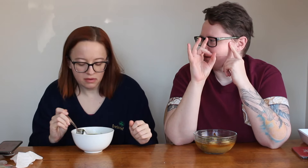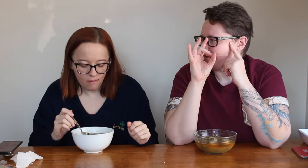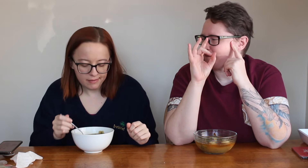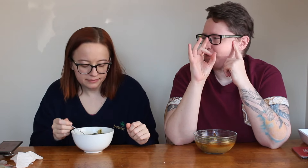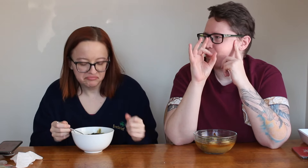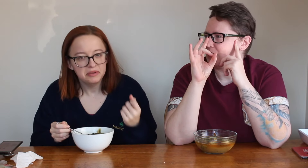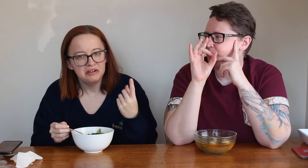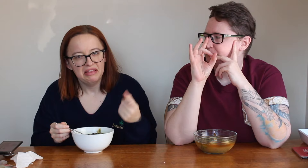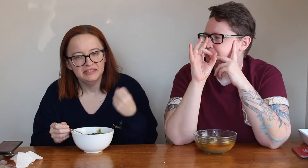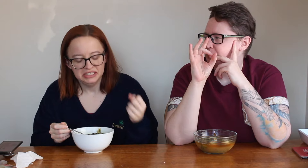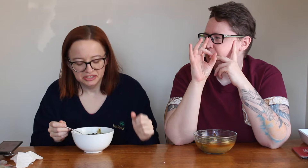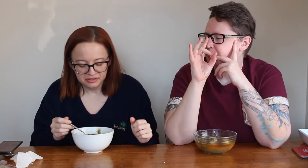Something like that. I don't know, I can't do math.